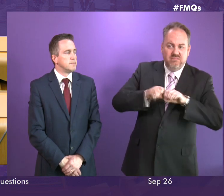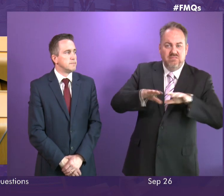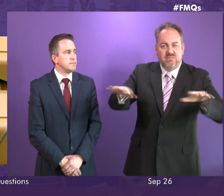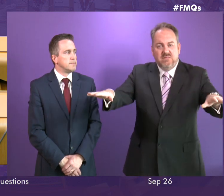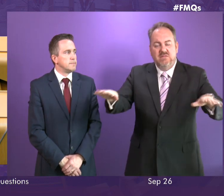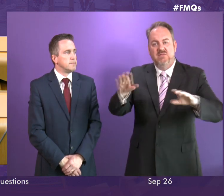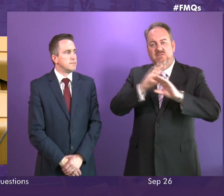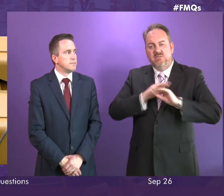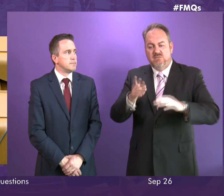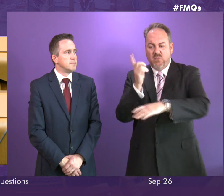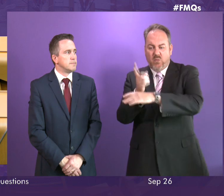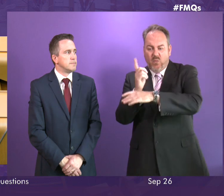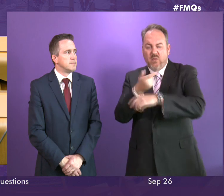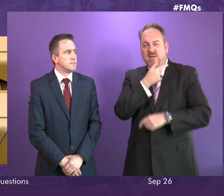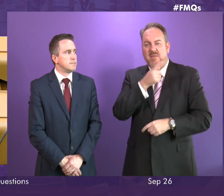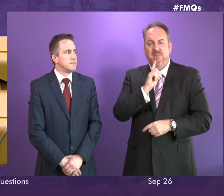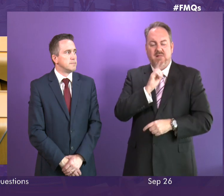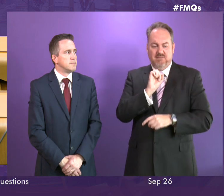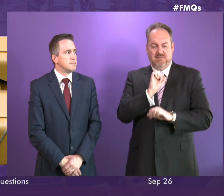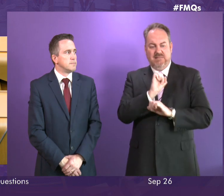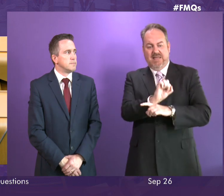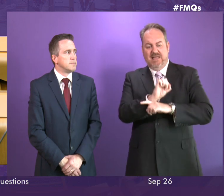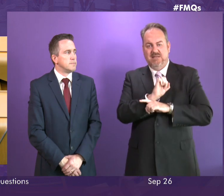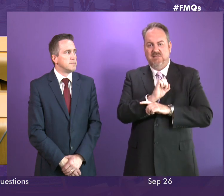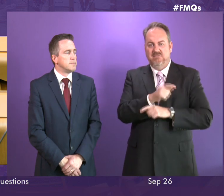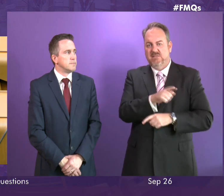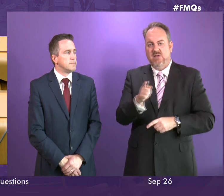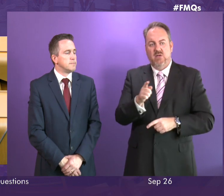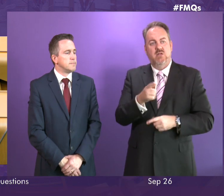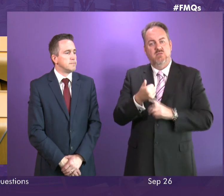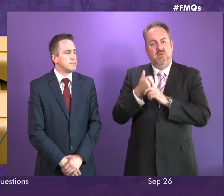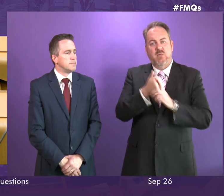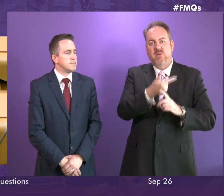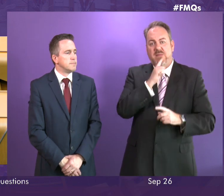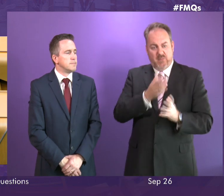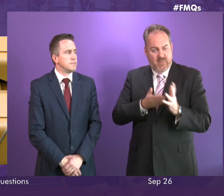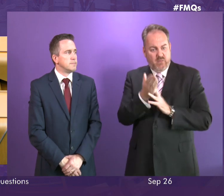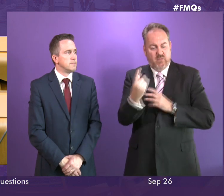as soon as possible and in direct partnership with those who have lived experience of the